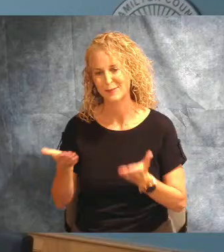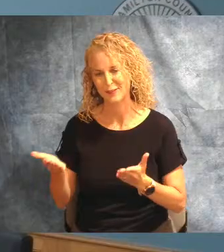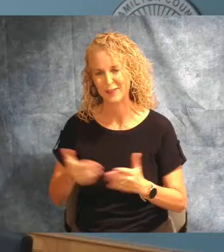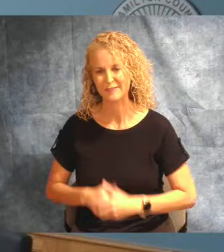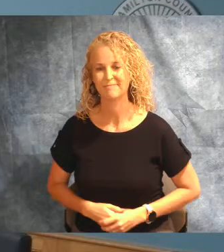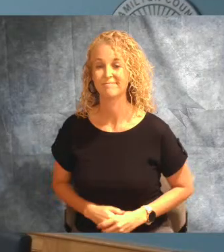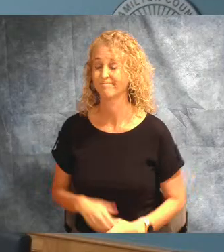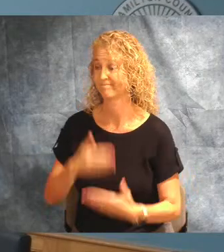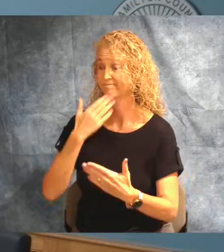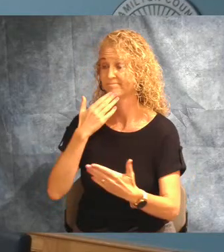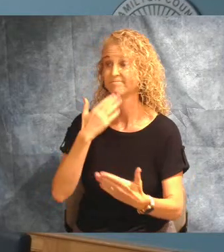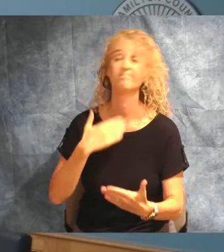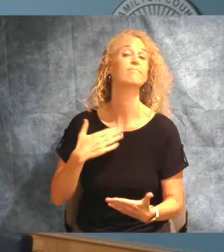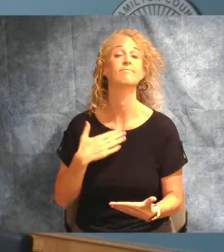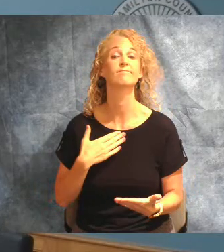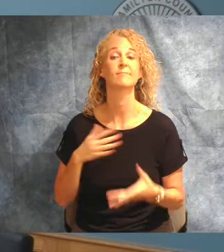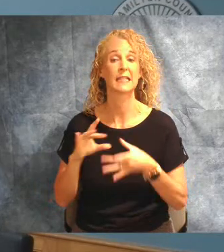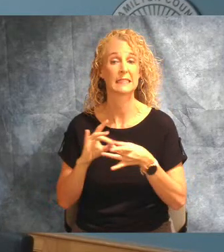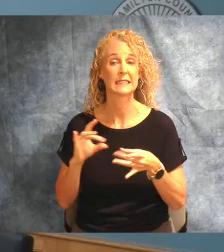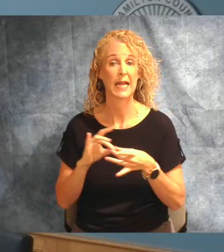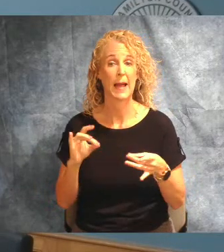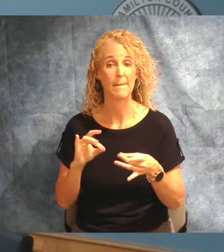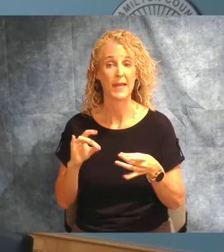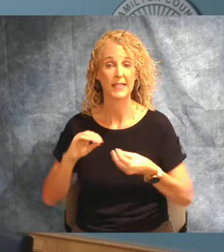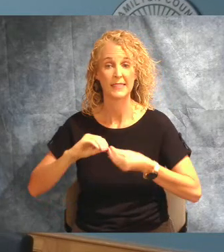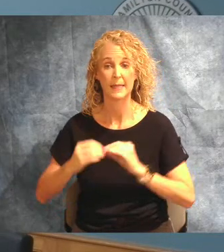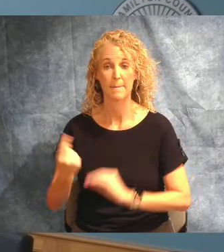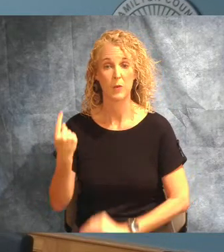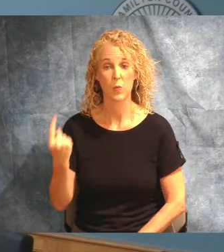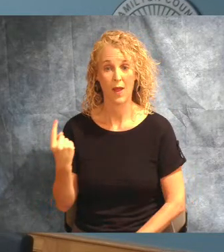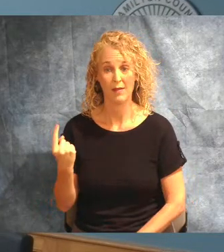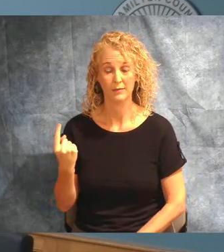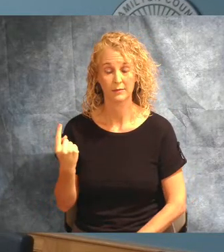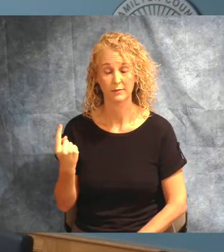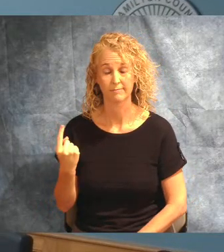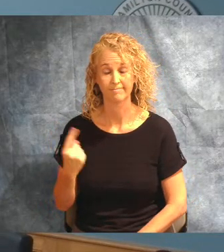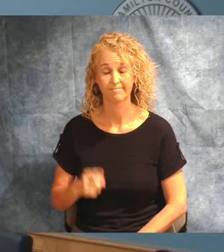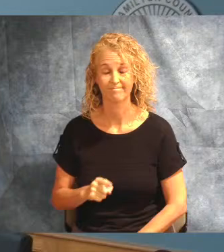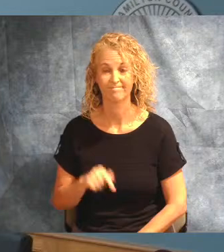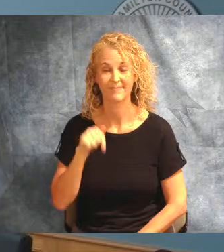Thank you. I'd like to make a comment as it relates to leave one. I was really excited to see